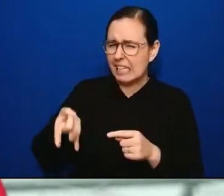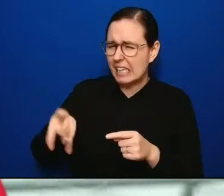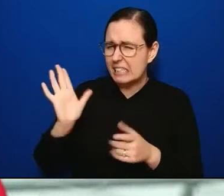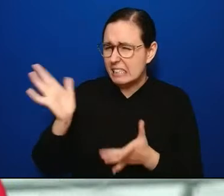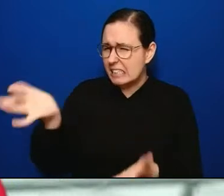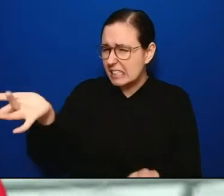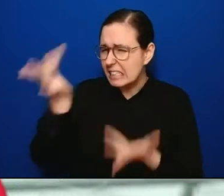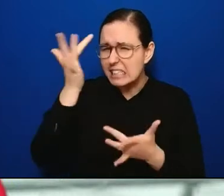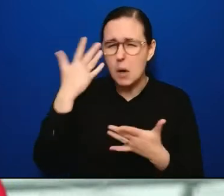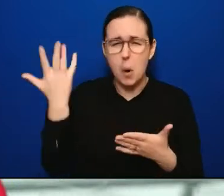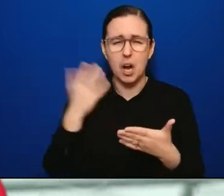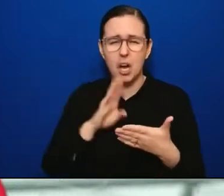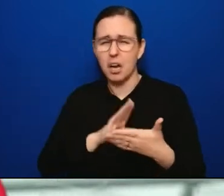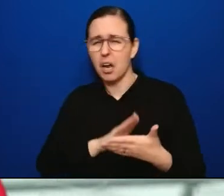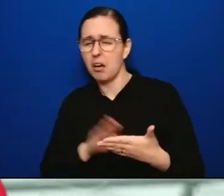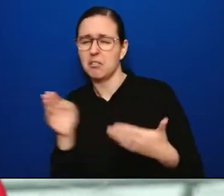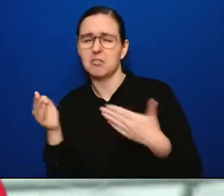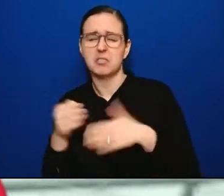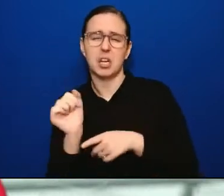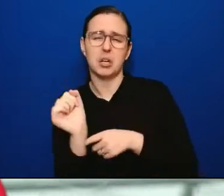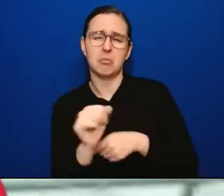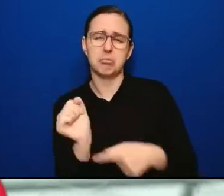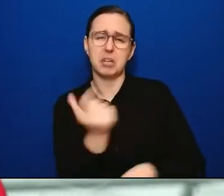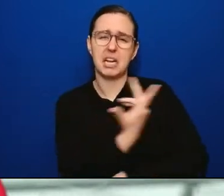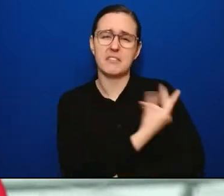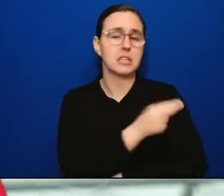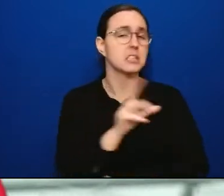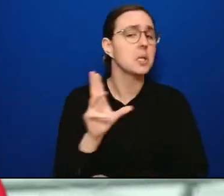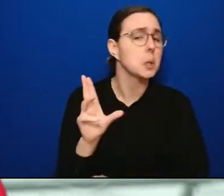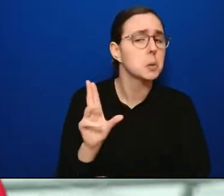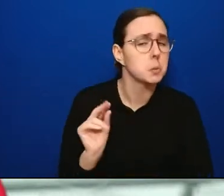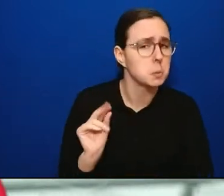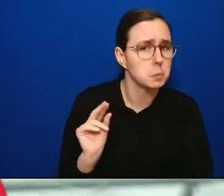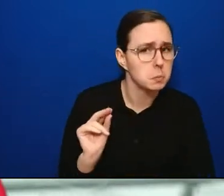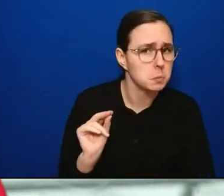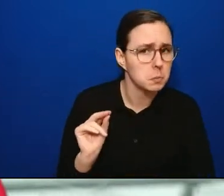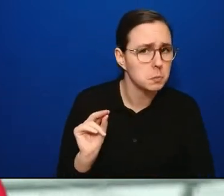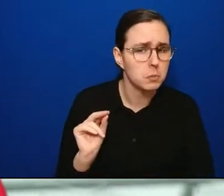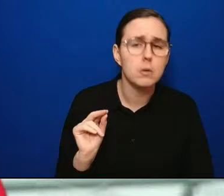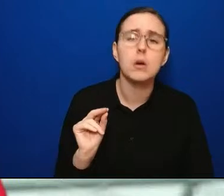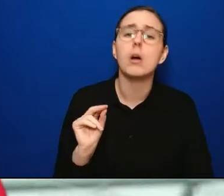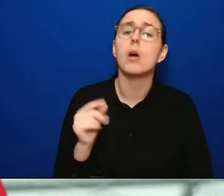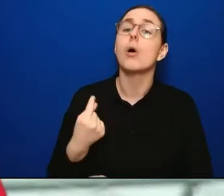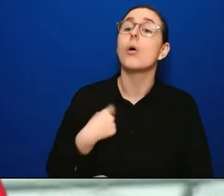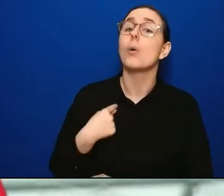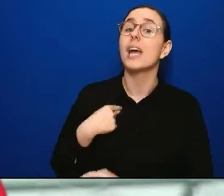to evade the immune system. So those are things we're watching